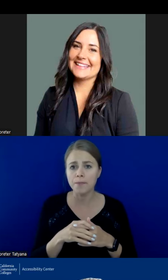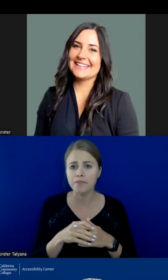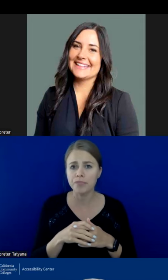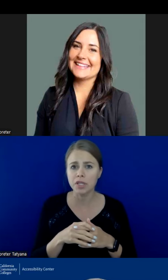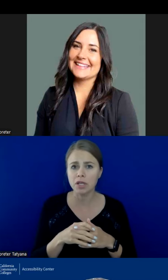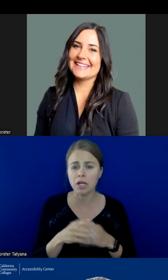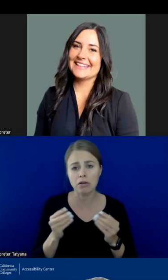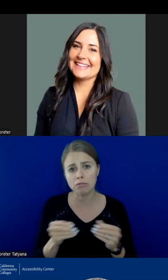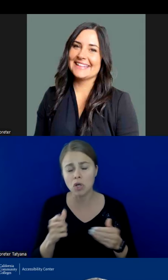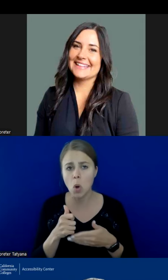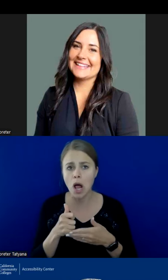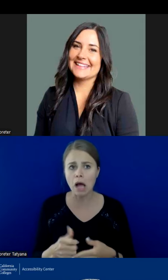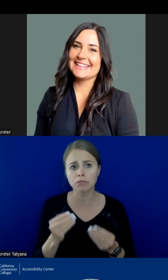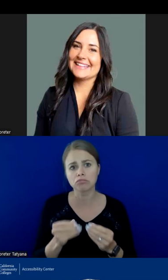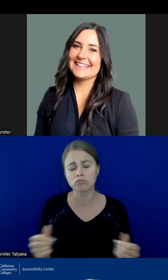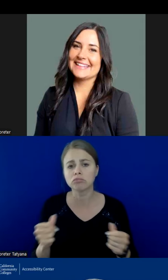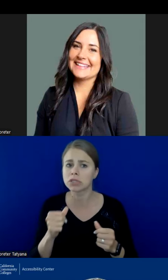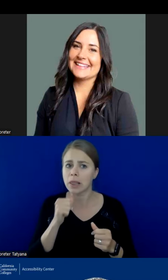or helping to remediate so it doesn't make to production.